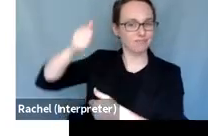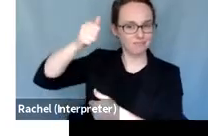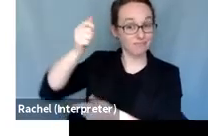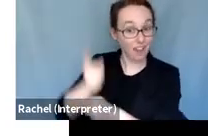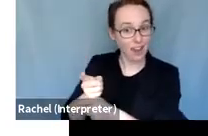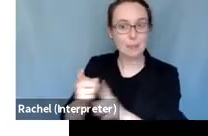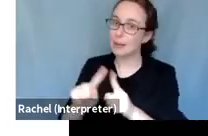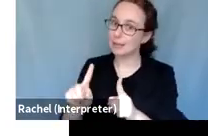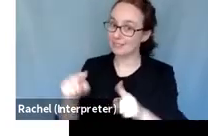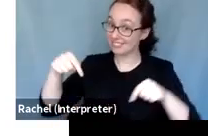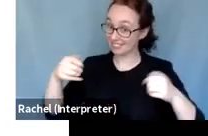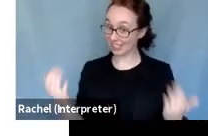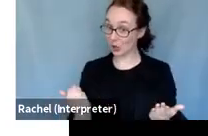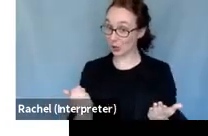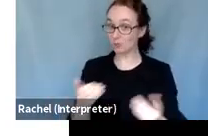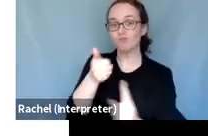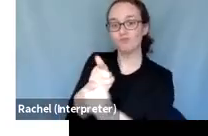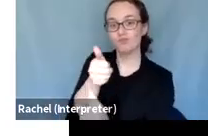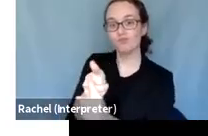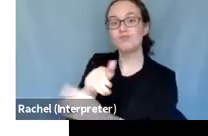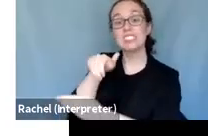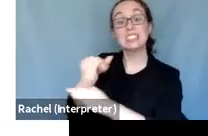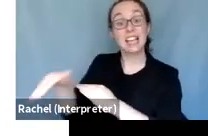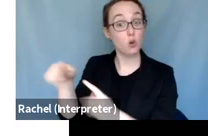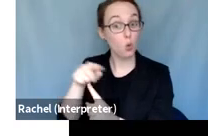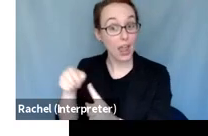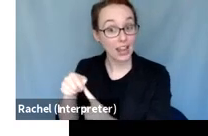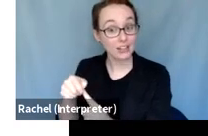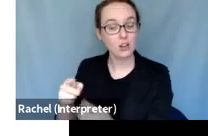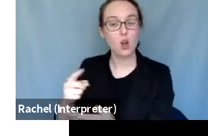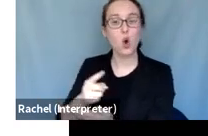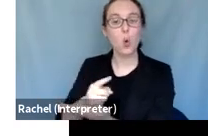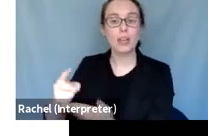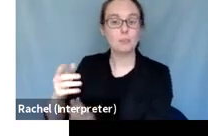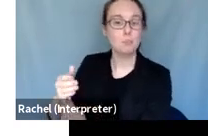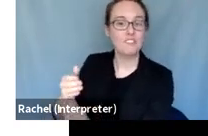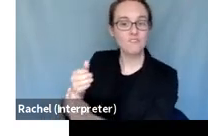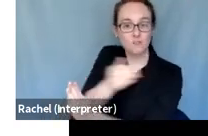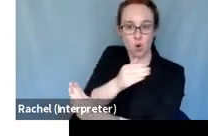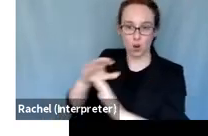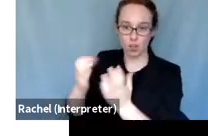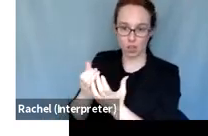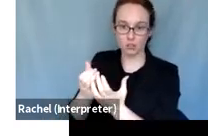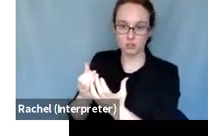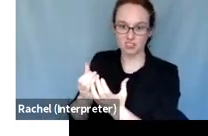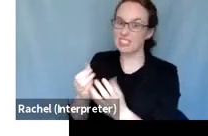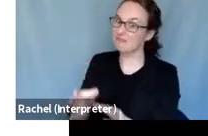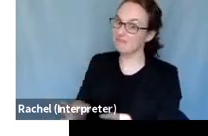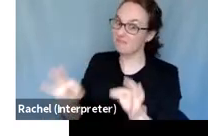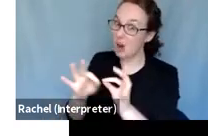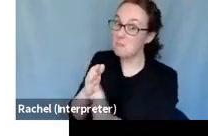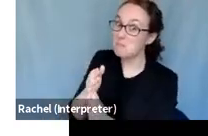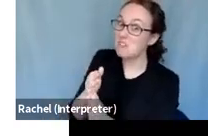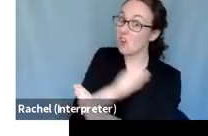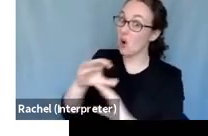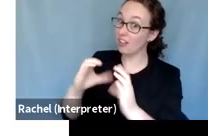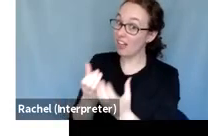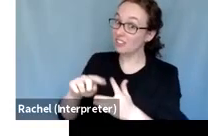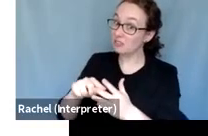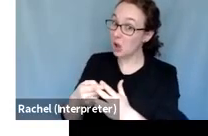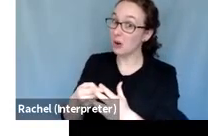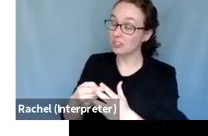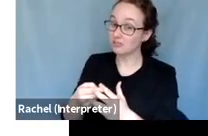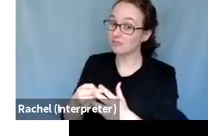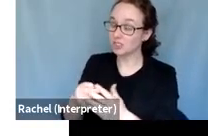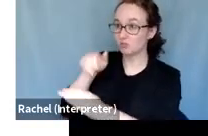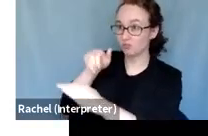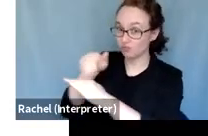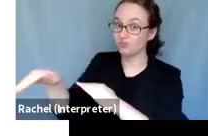Sage Talbot: It is good to send it out about a week before the classes begin to ensure that the instructors are getting them. So that is coming up, I would encourage you after this.